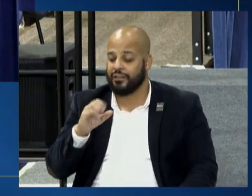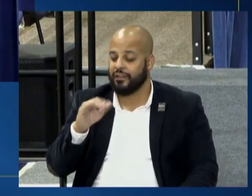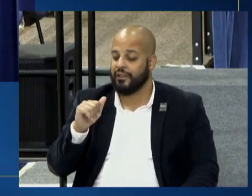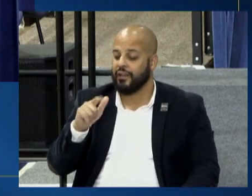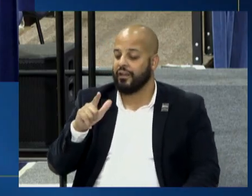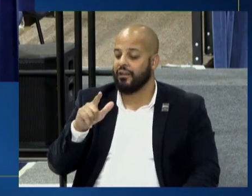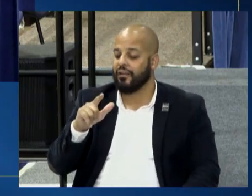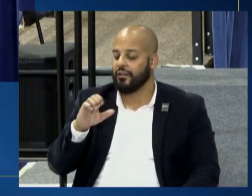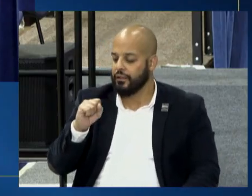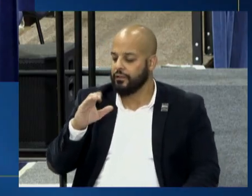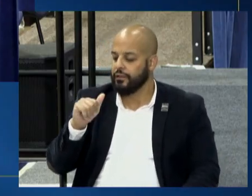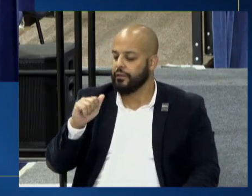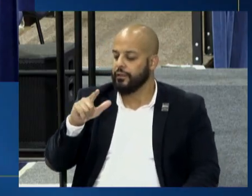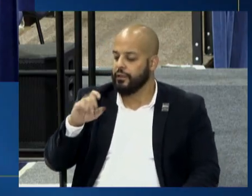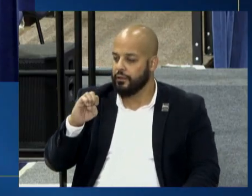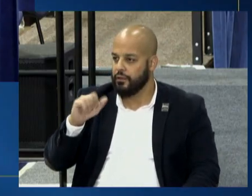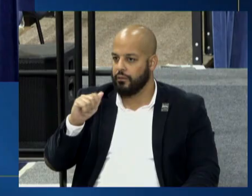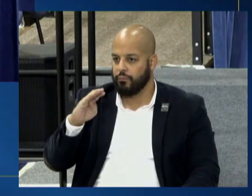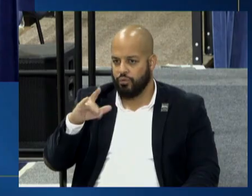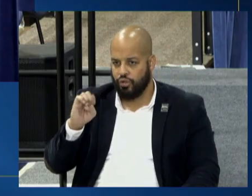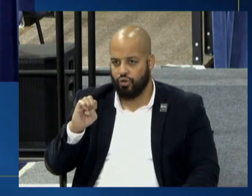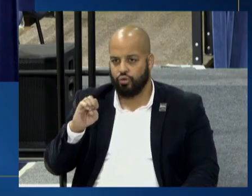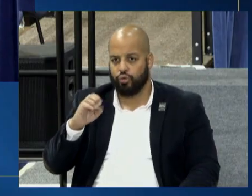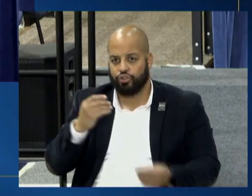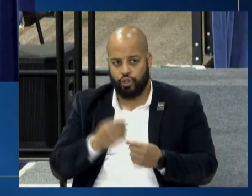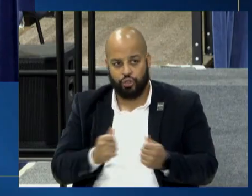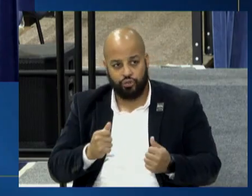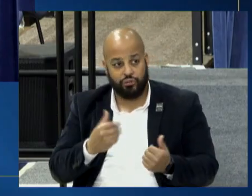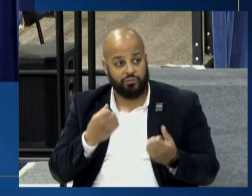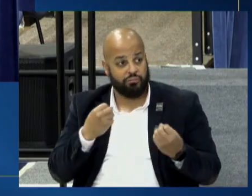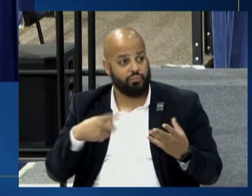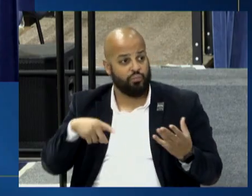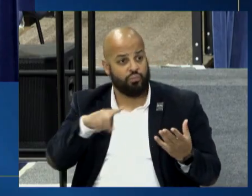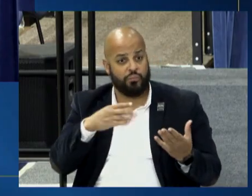probably, many of you in this room have had this experience where there appears